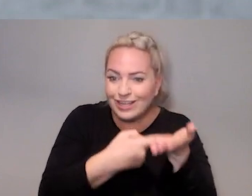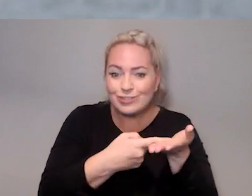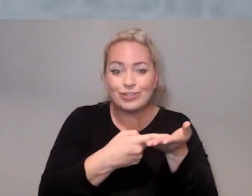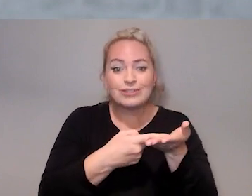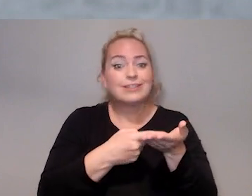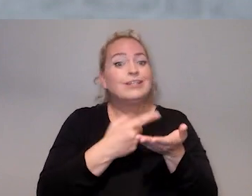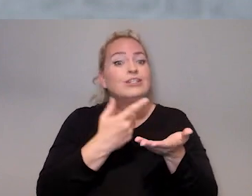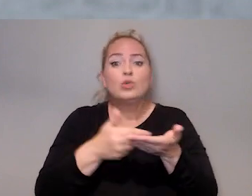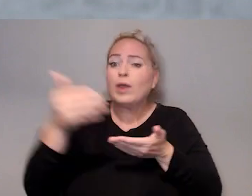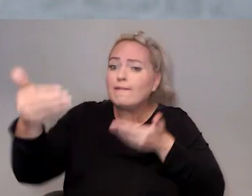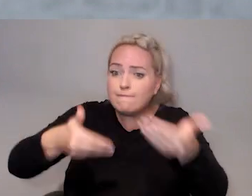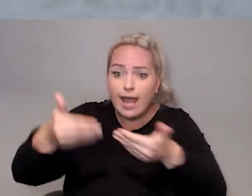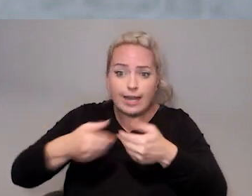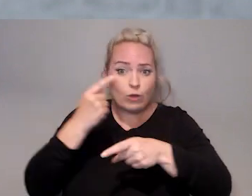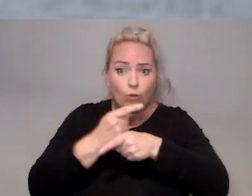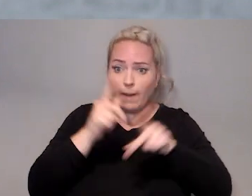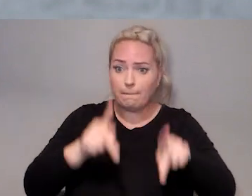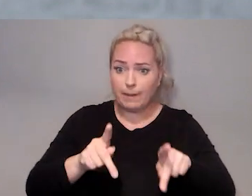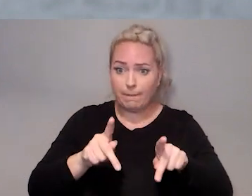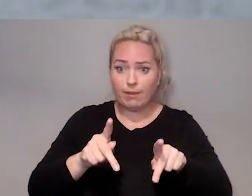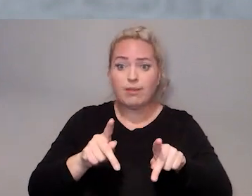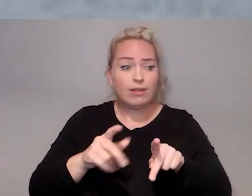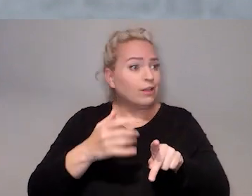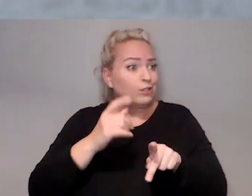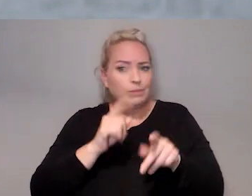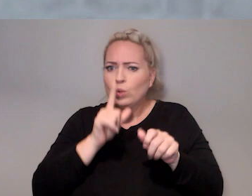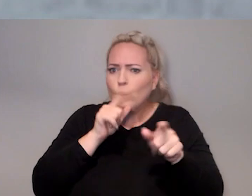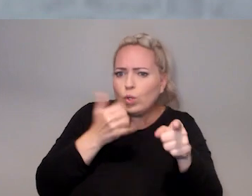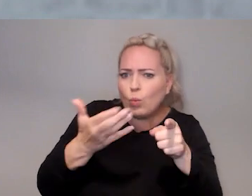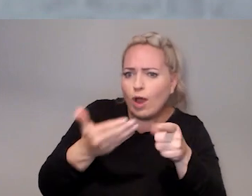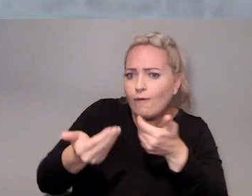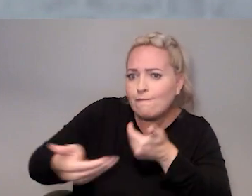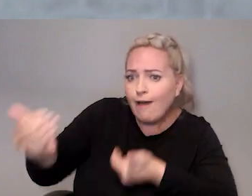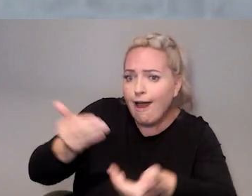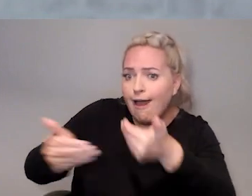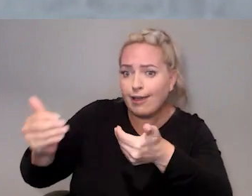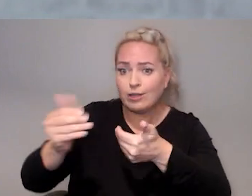inviting the right people who does that person want to invite and having them in the room and